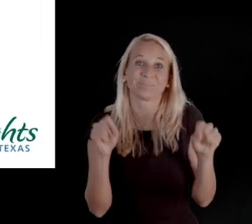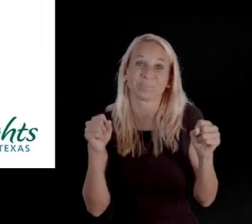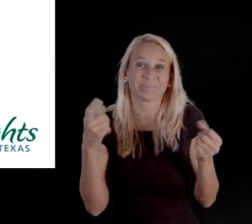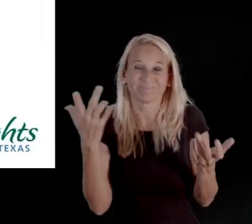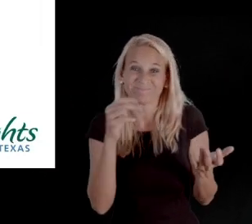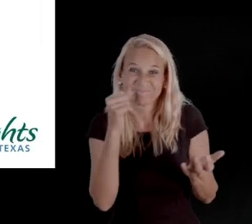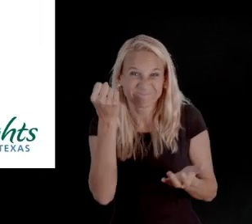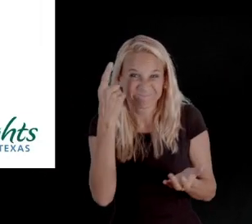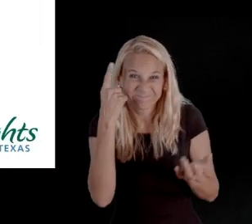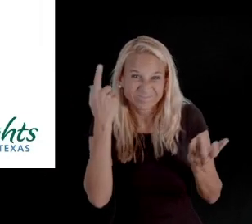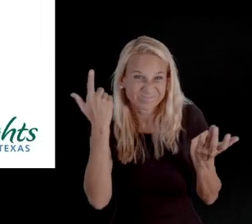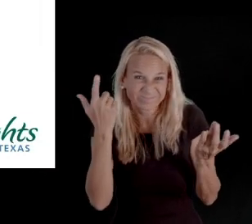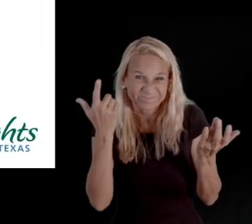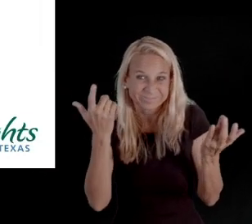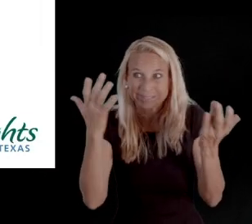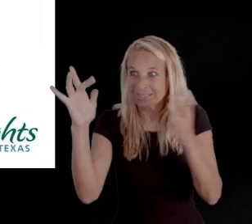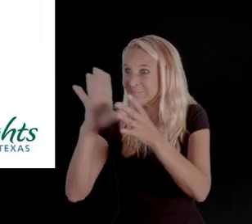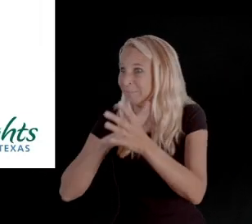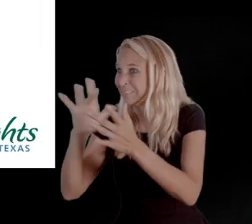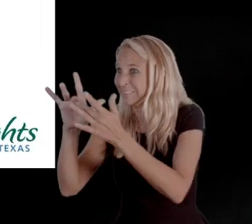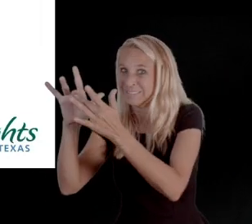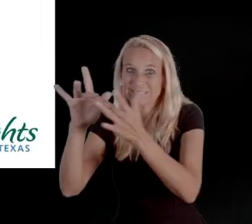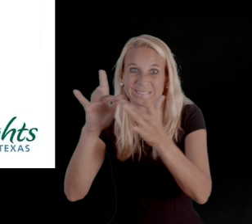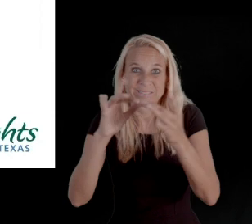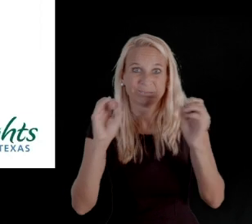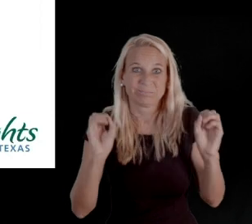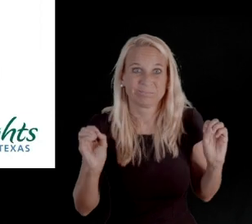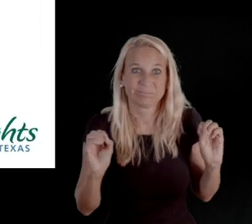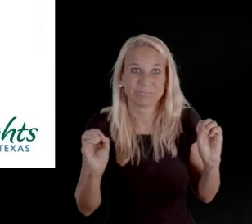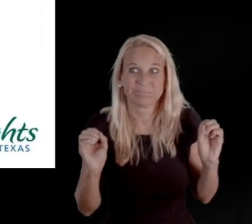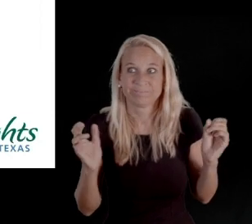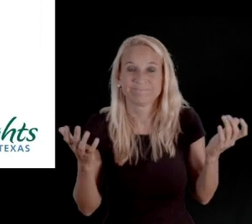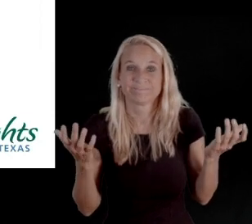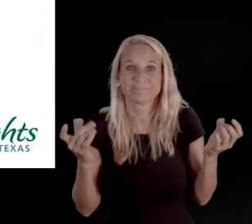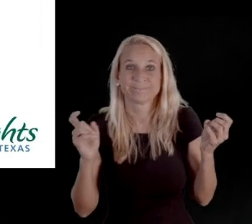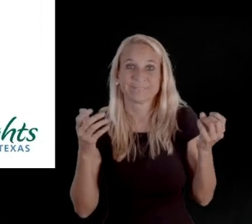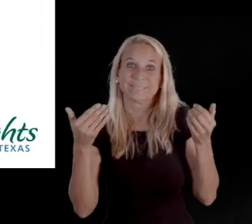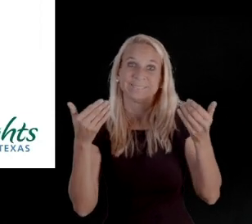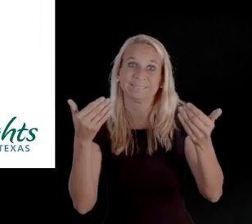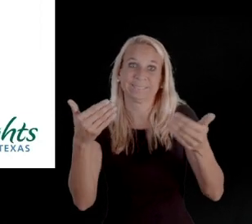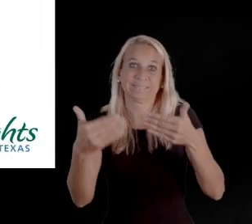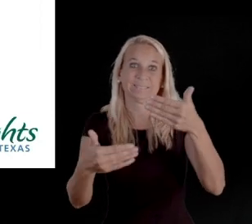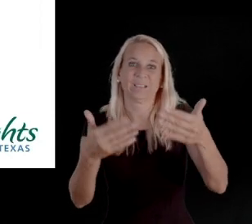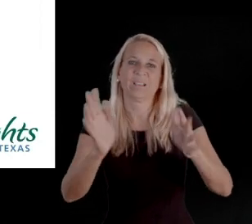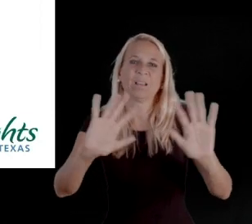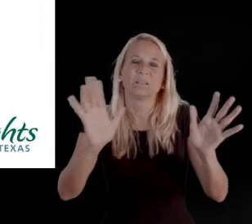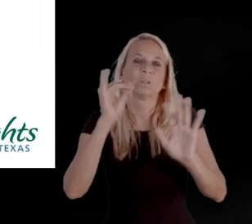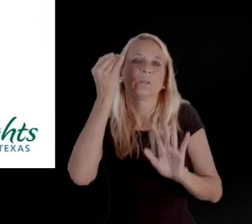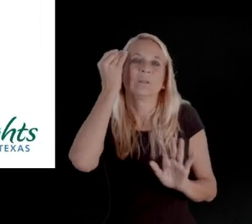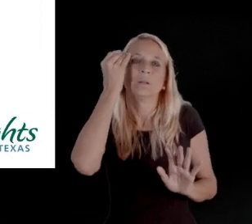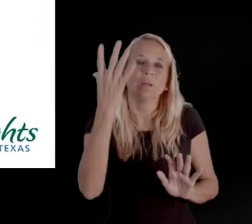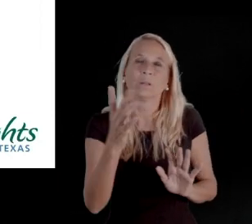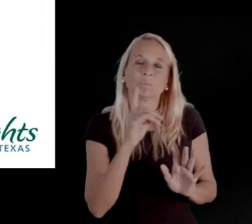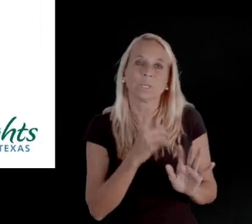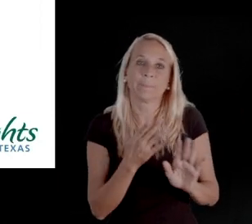they might not be able to get in contact with anyone, so they have to continue the hearing. So just FYI, you can request it beforehand, should.